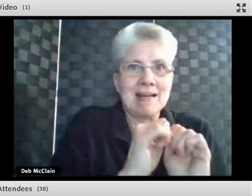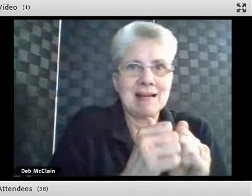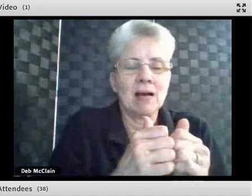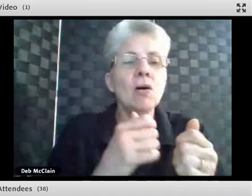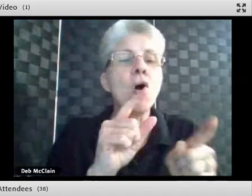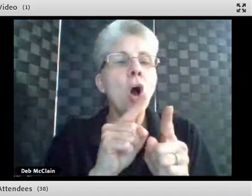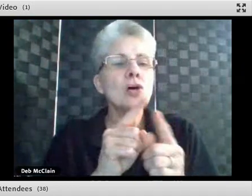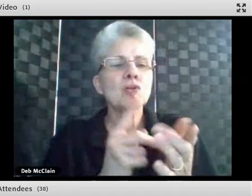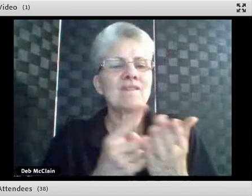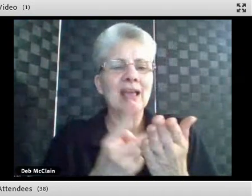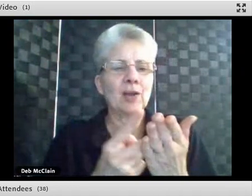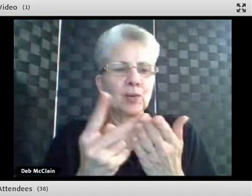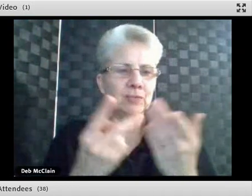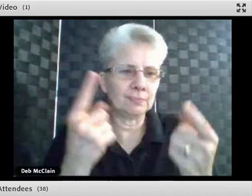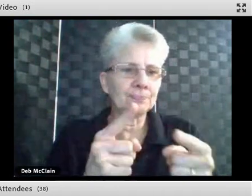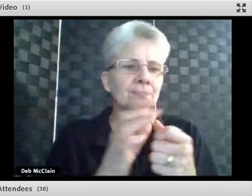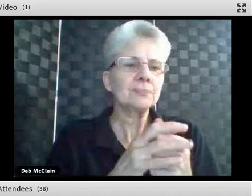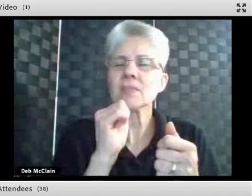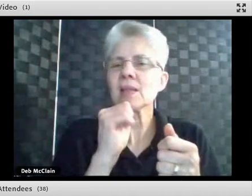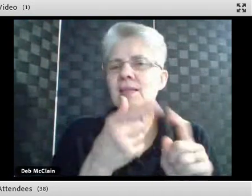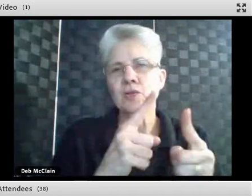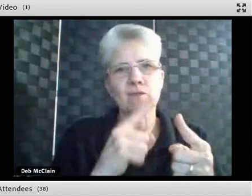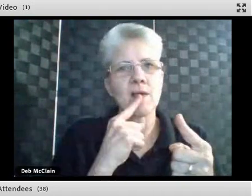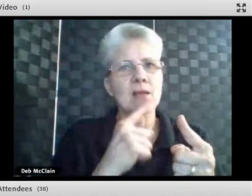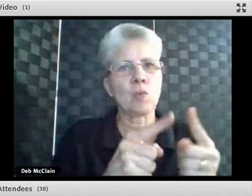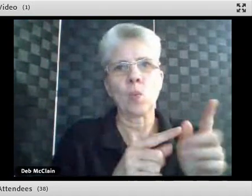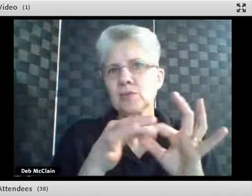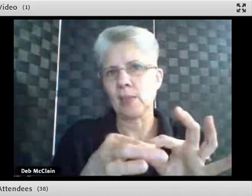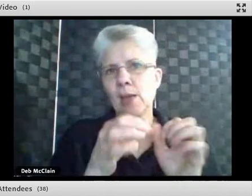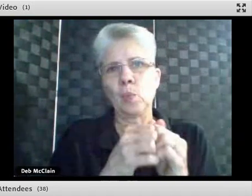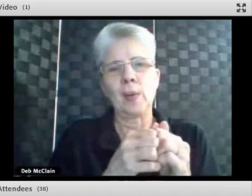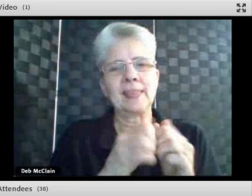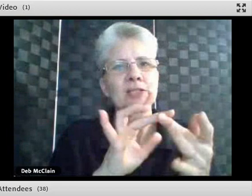Also failures are not your friend when it comes to digital preservation.